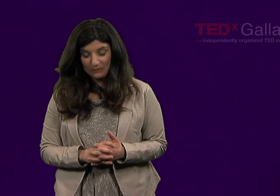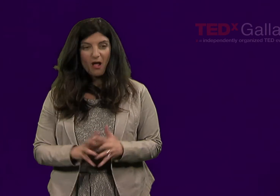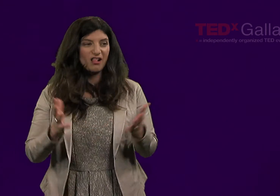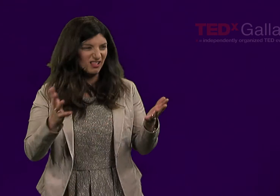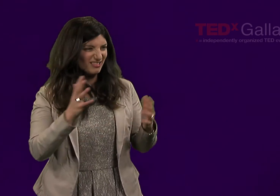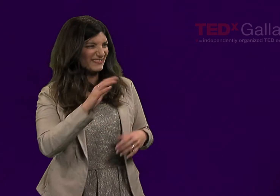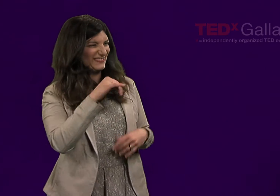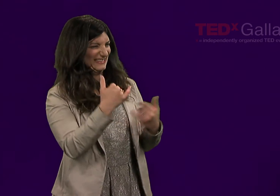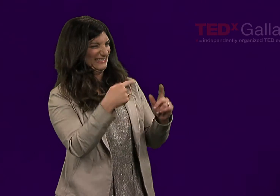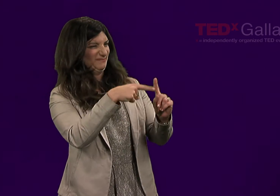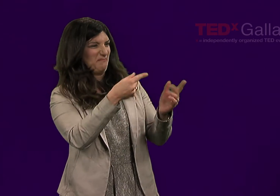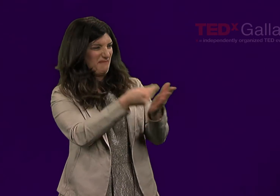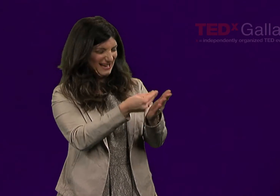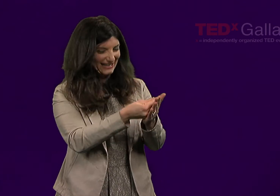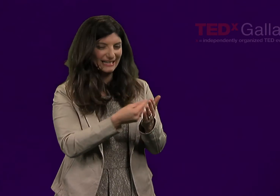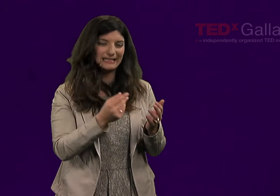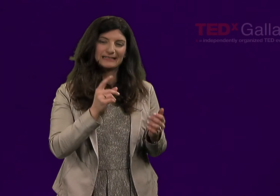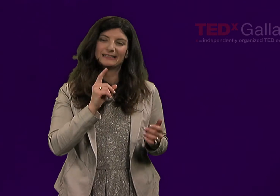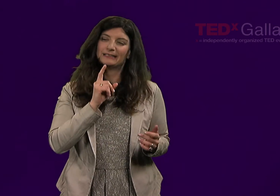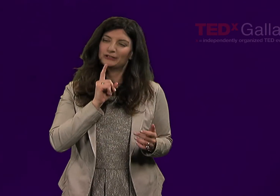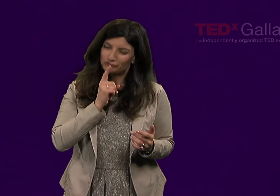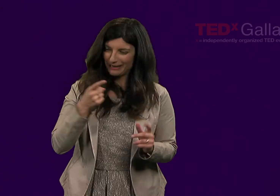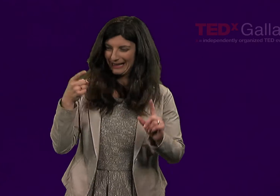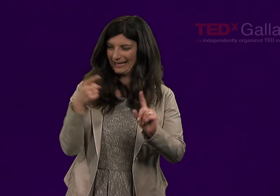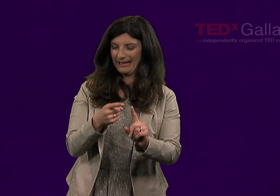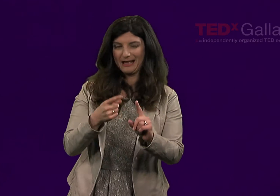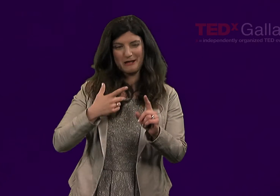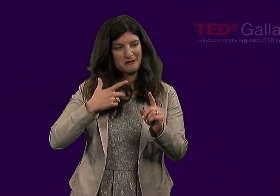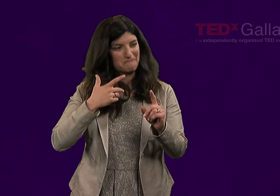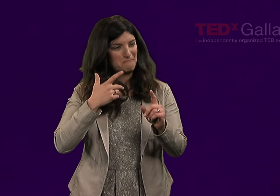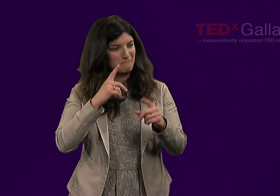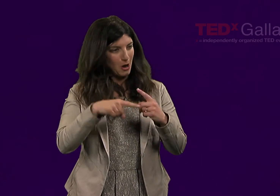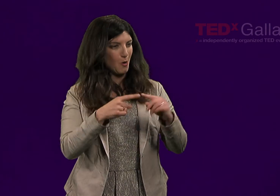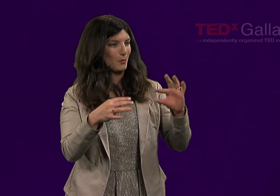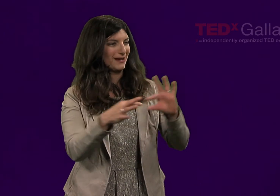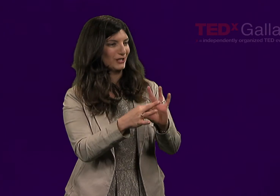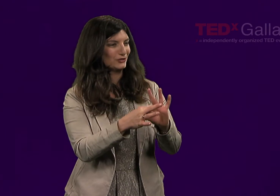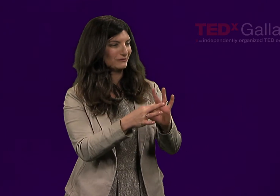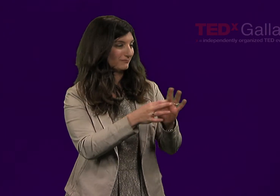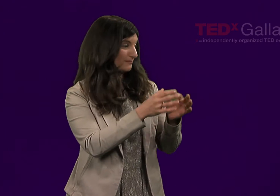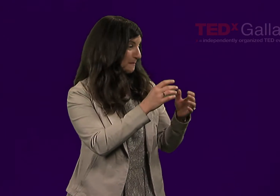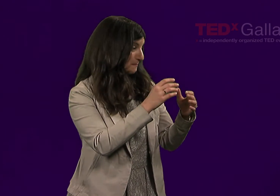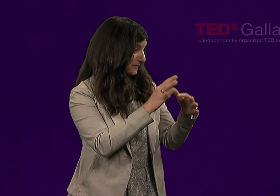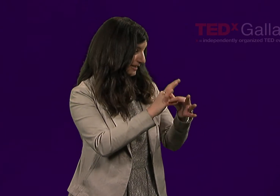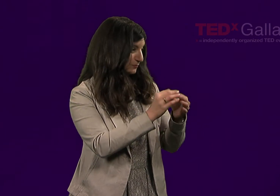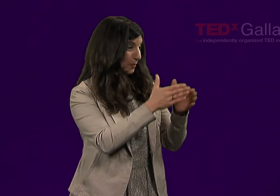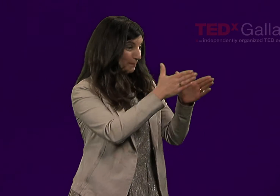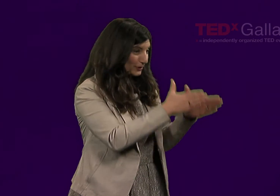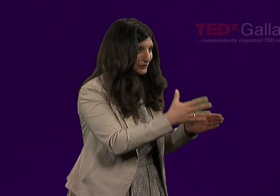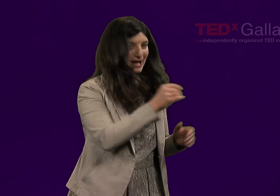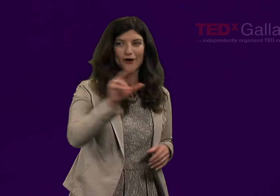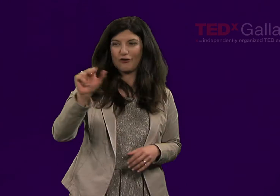Well, let's get back to the topic of money. You know, money is all about making connections, making connections between people and the causes.